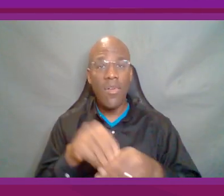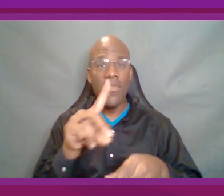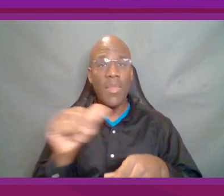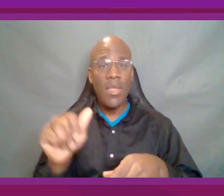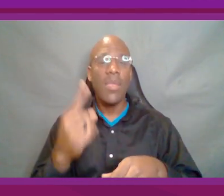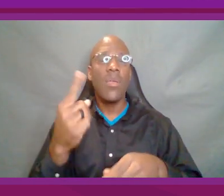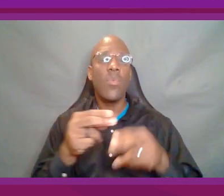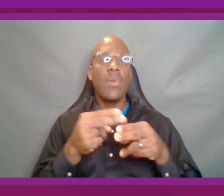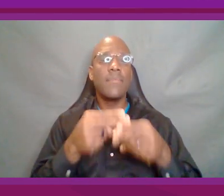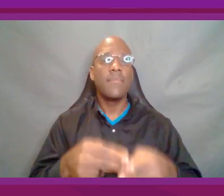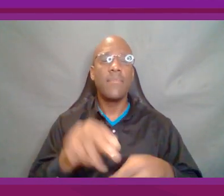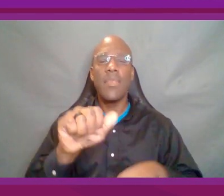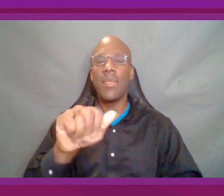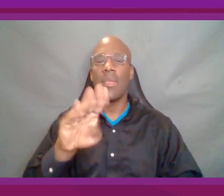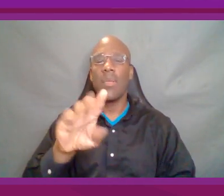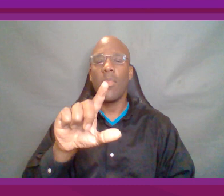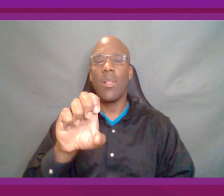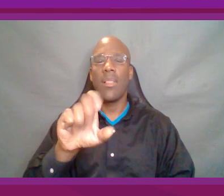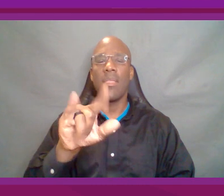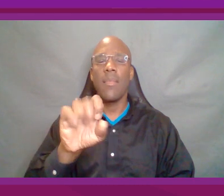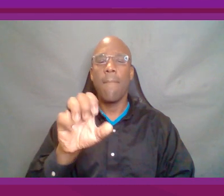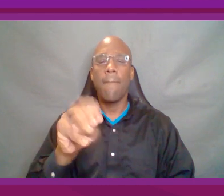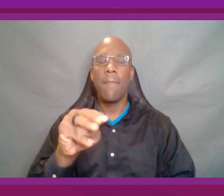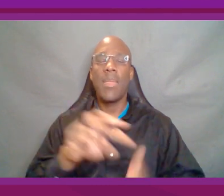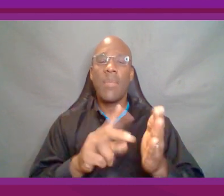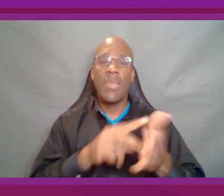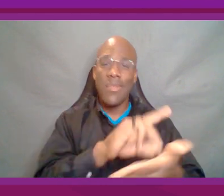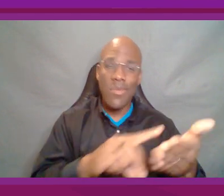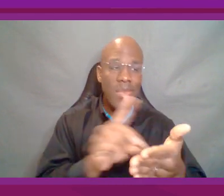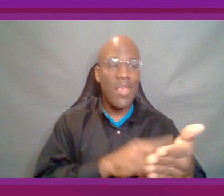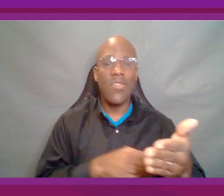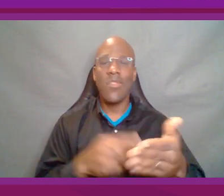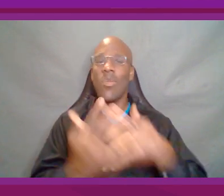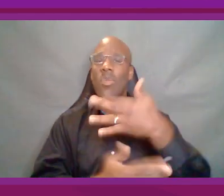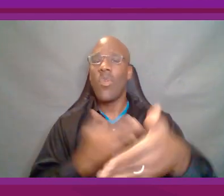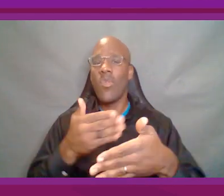the term ableism. Ableism is the discrimination and social prejudice against people who are